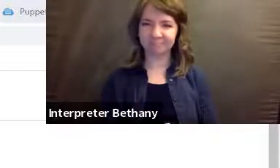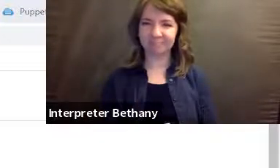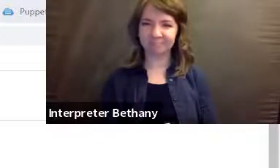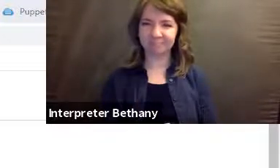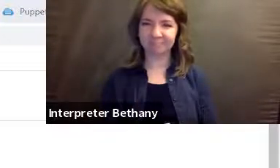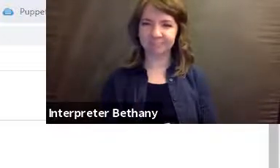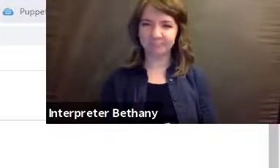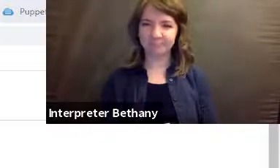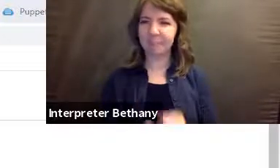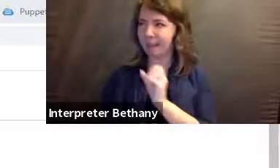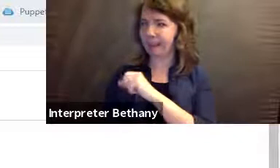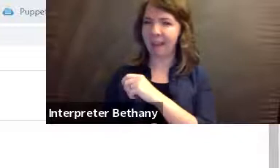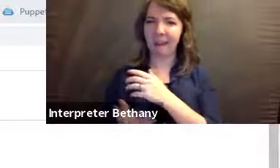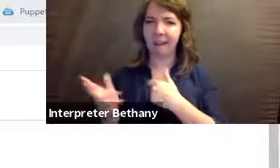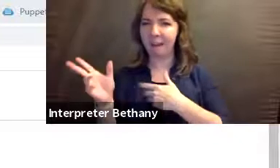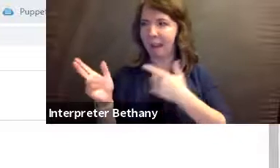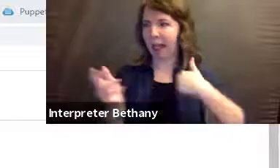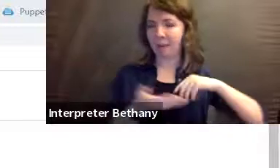Linda Kobashigawa: Yeah. Sorry, I'm just making a note to myself, um,